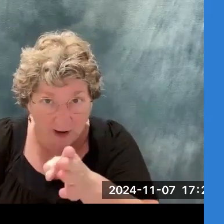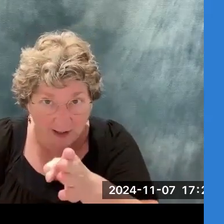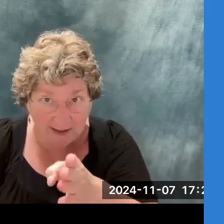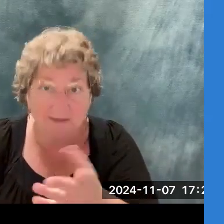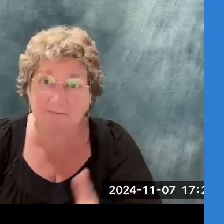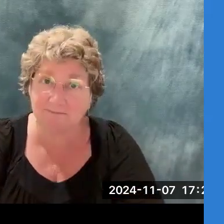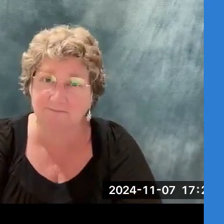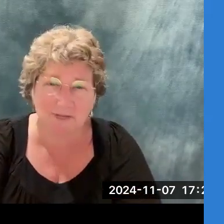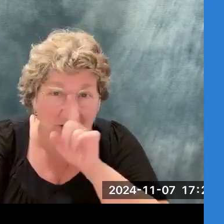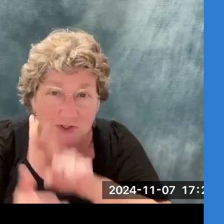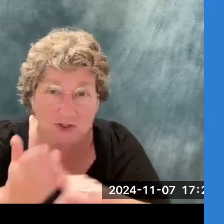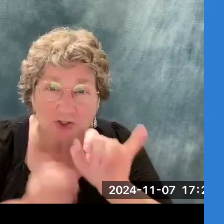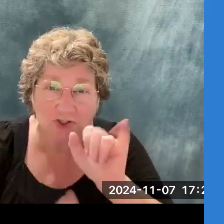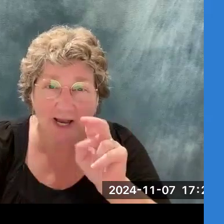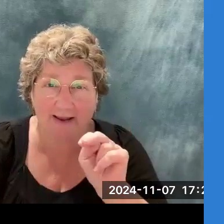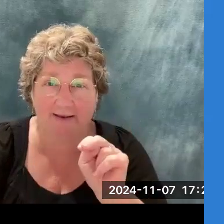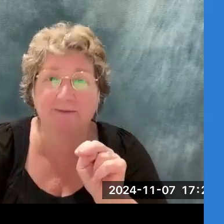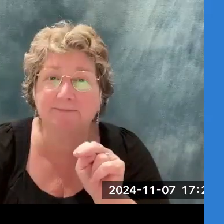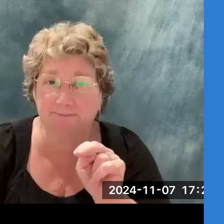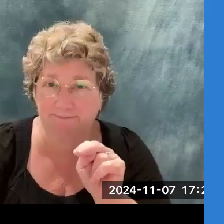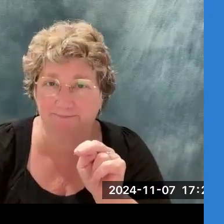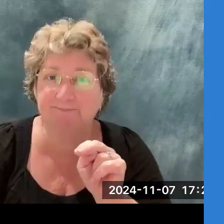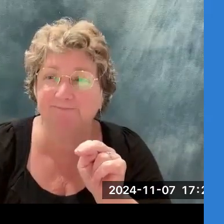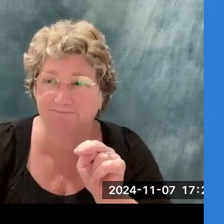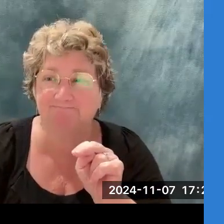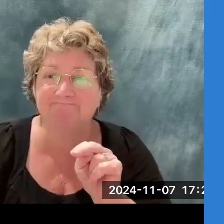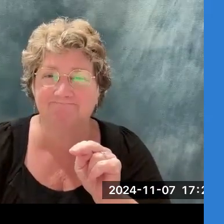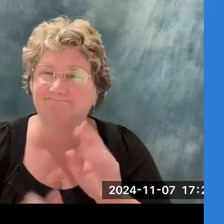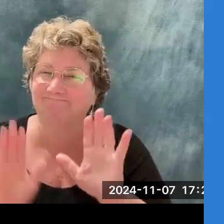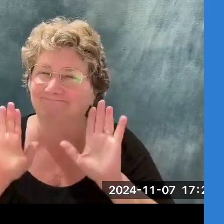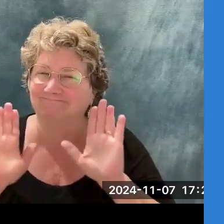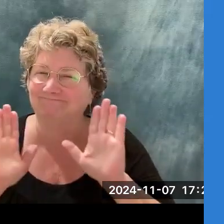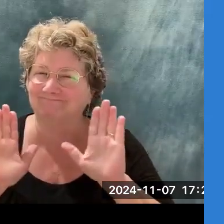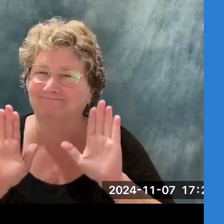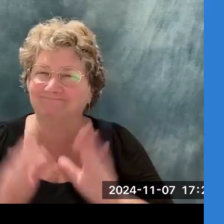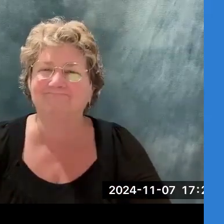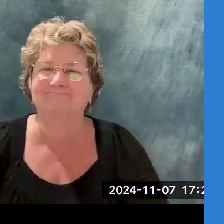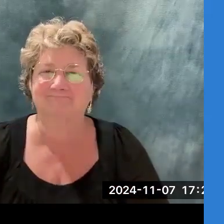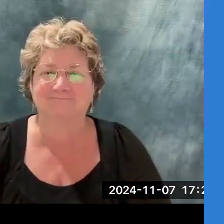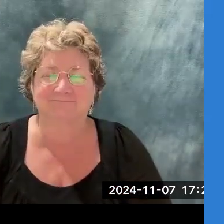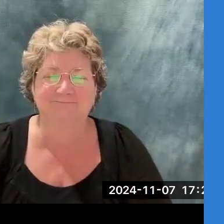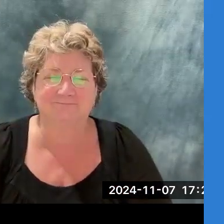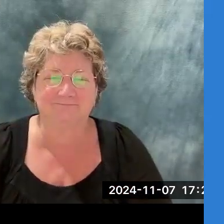Check in with them. Absolutely. These are great. So definitely keep them coming.